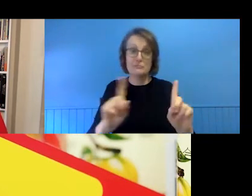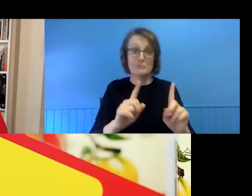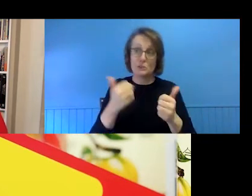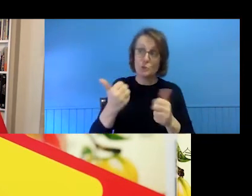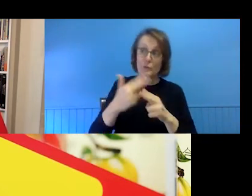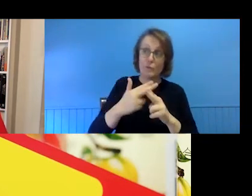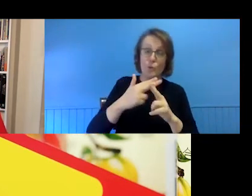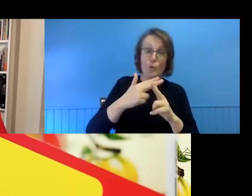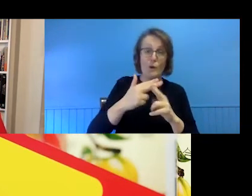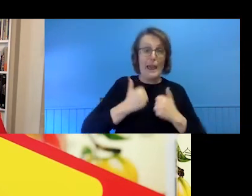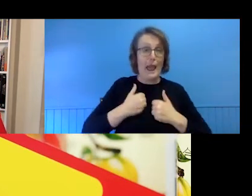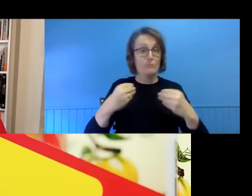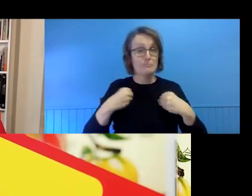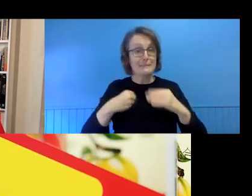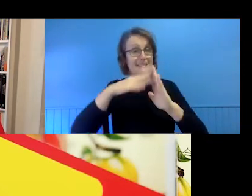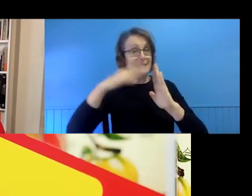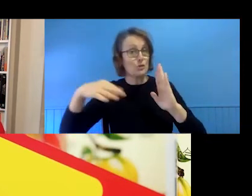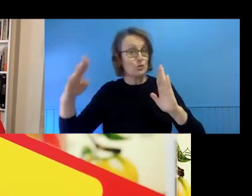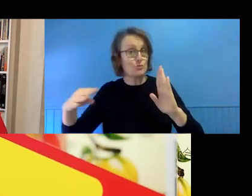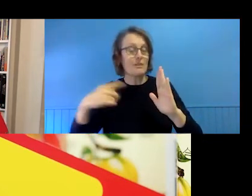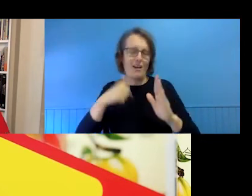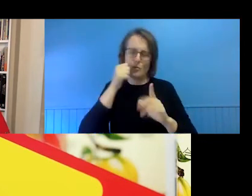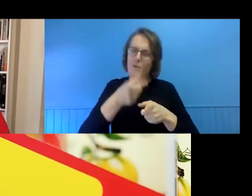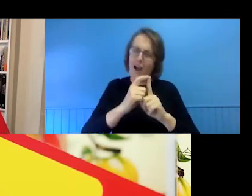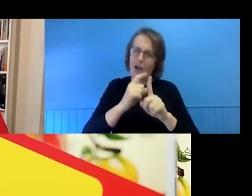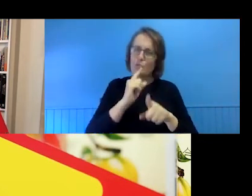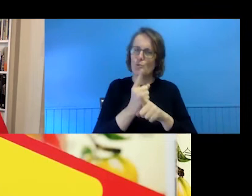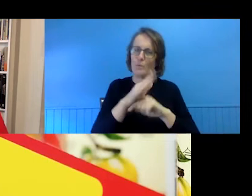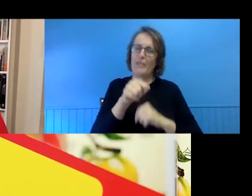industry, and I appreciate that's a complicated topic. Generosity, that